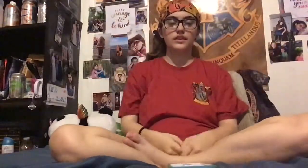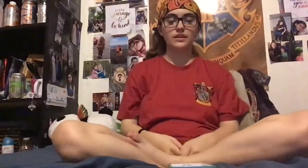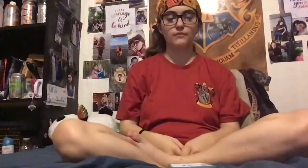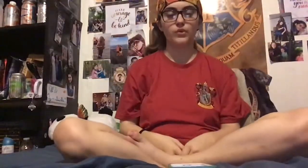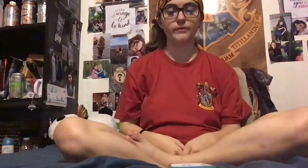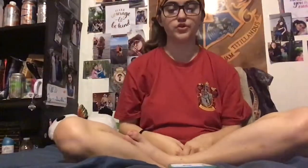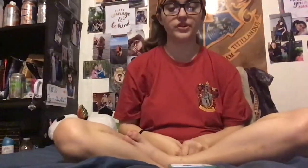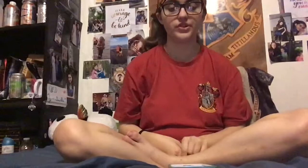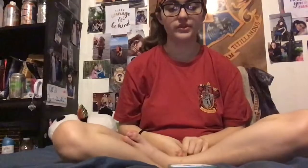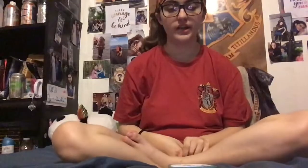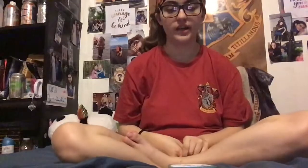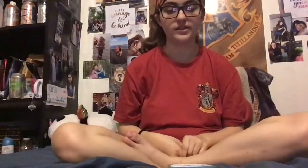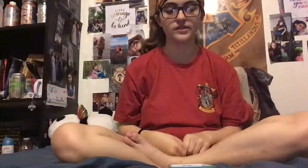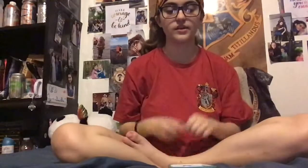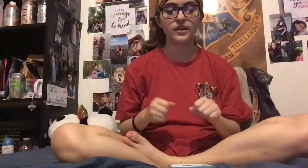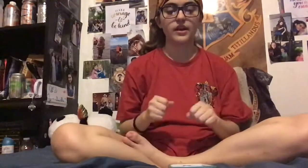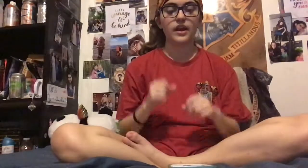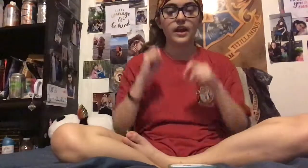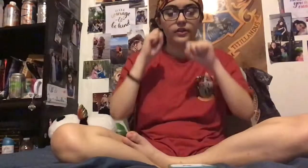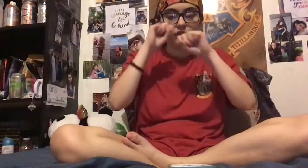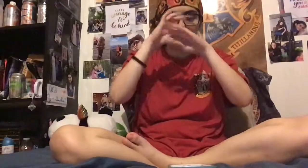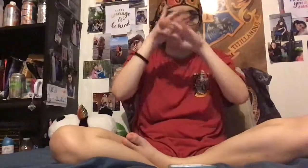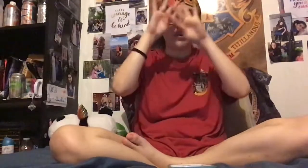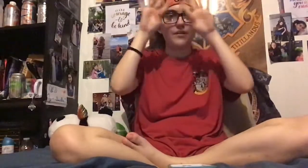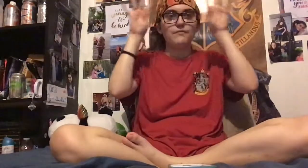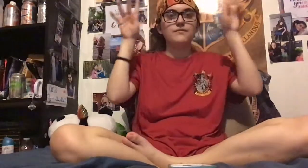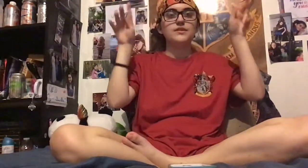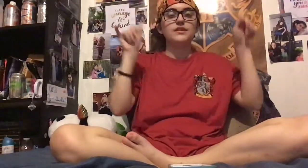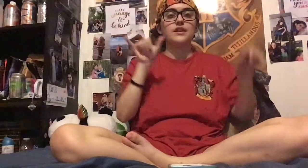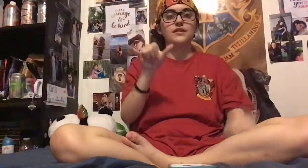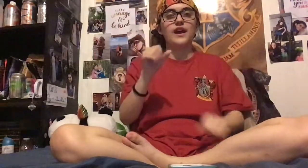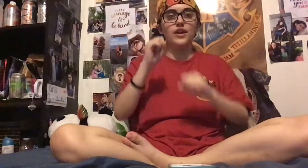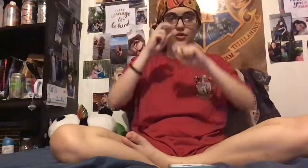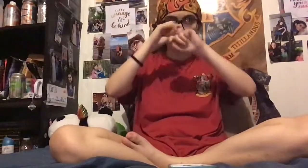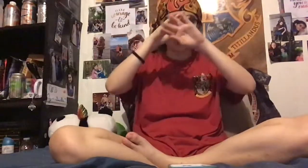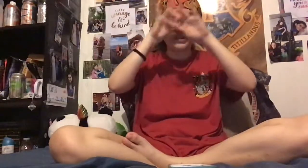More imagery to it, I guess and the dreams that you dream of